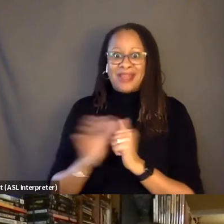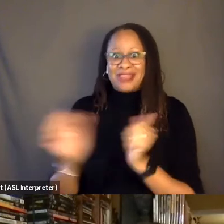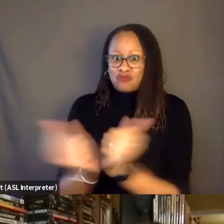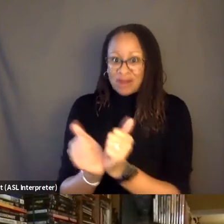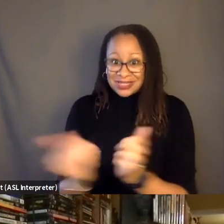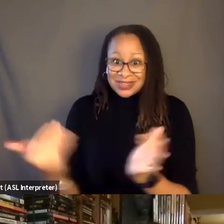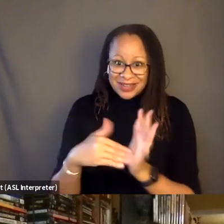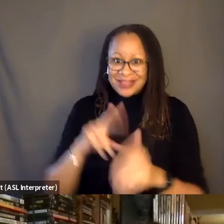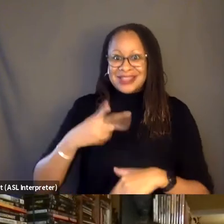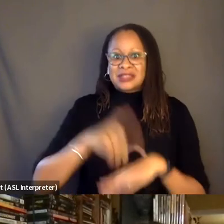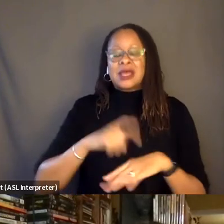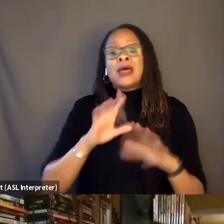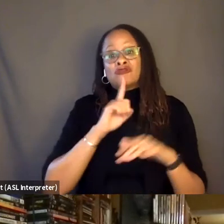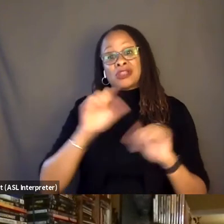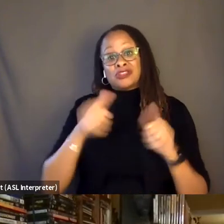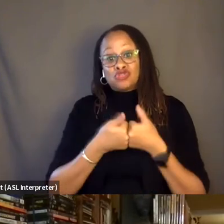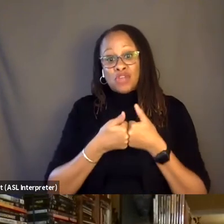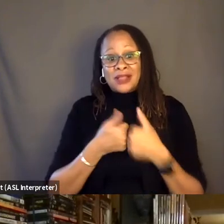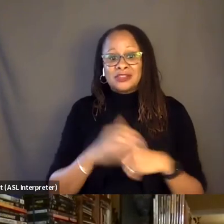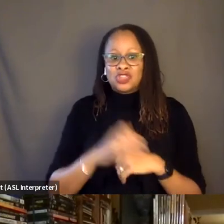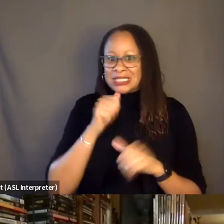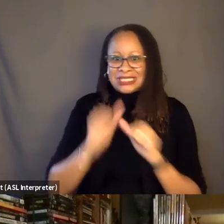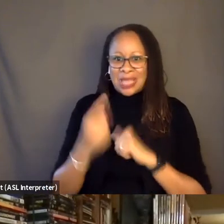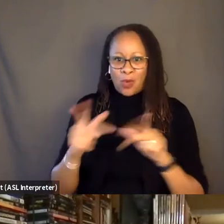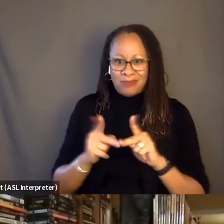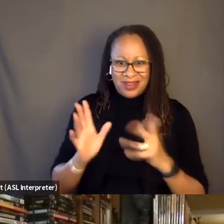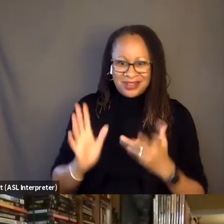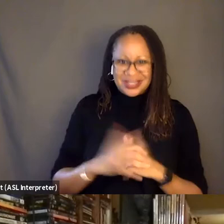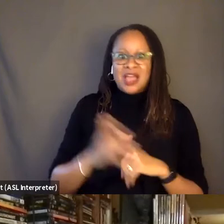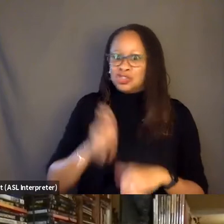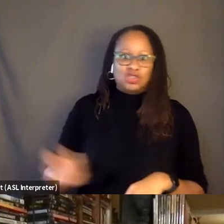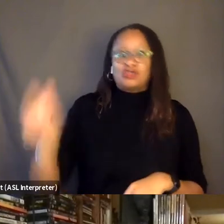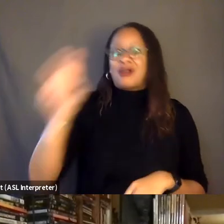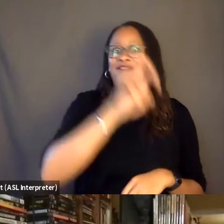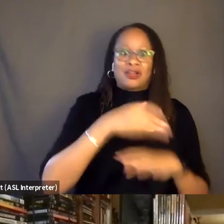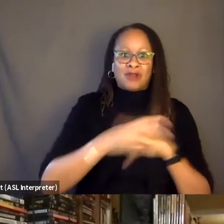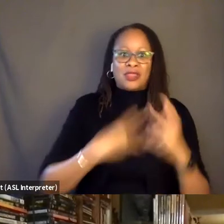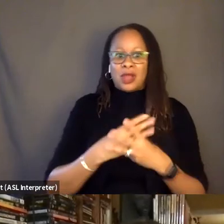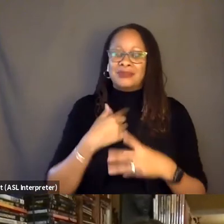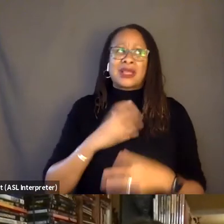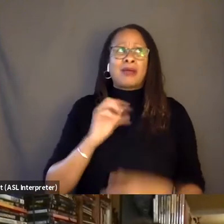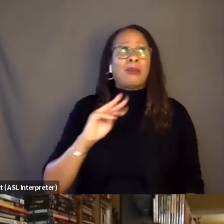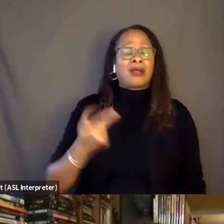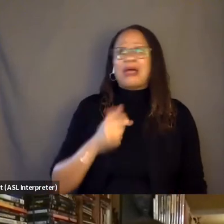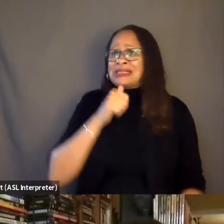So the challenge was should have stayed put, right? She was traveling all over the world. I'm like, "Oh my God, this was not in the budget."